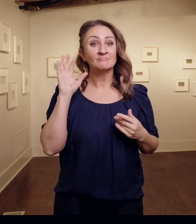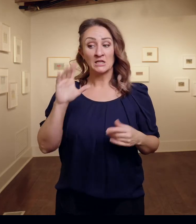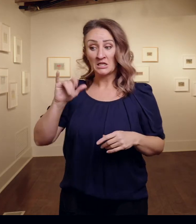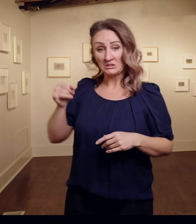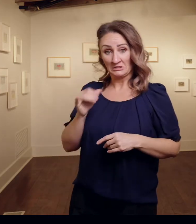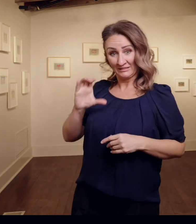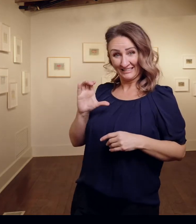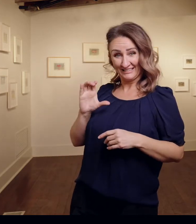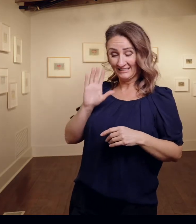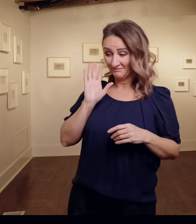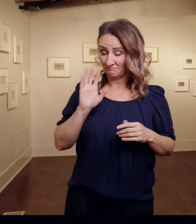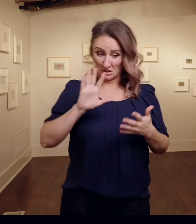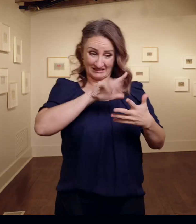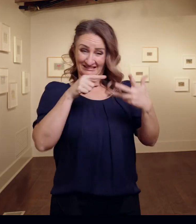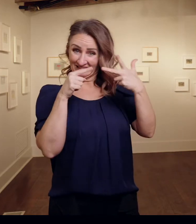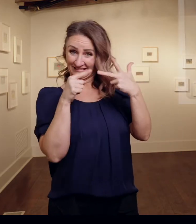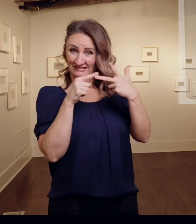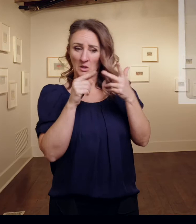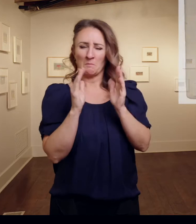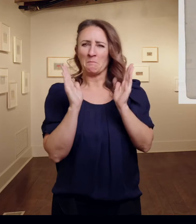Castle's small handmade books often feature